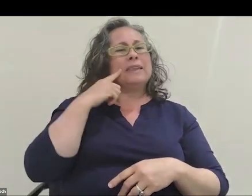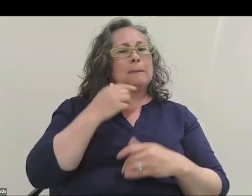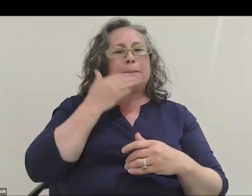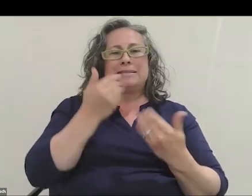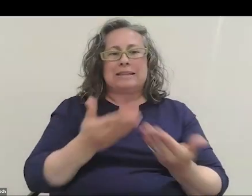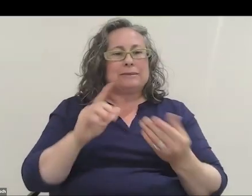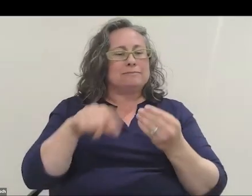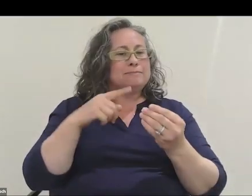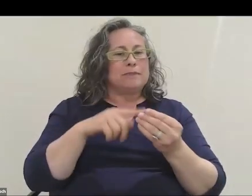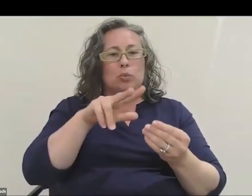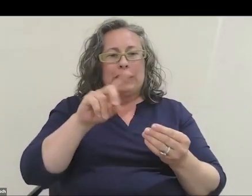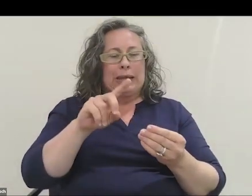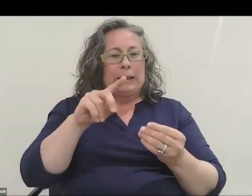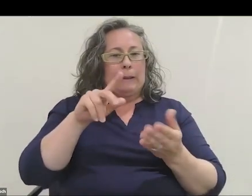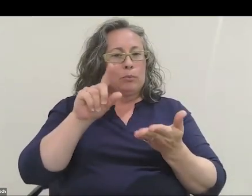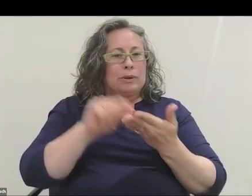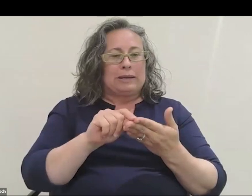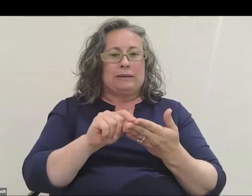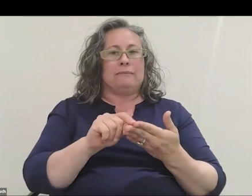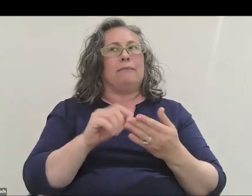is its ability to be customizable.